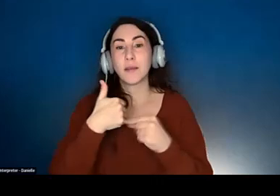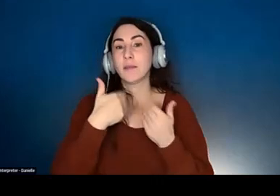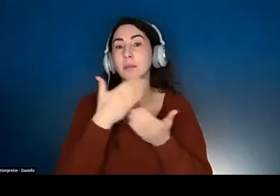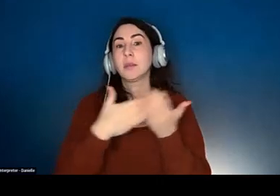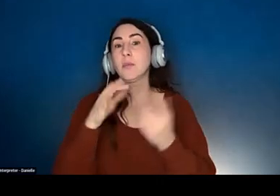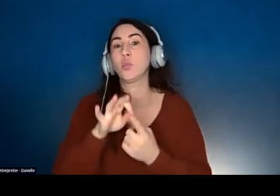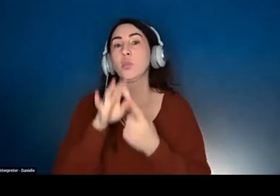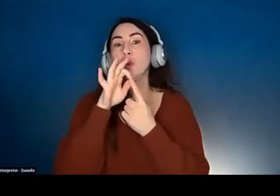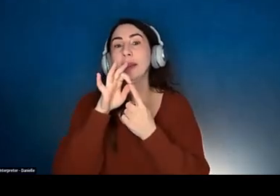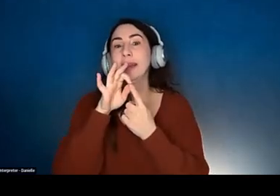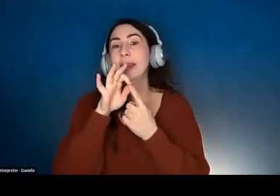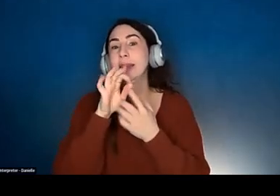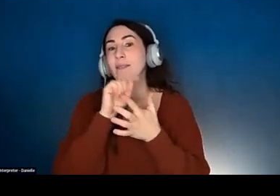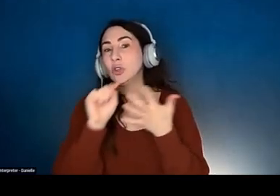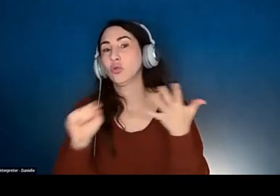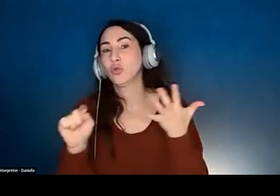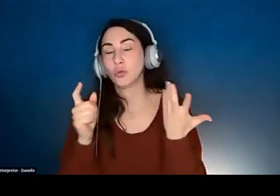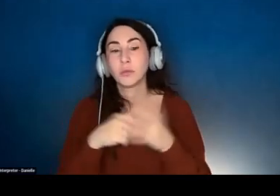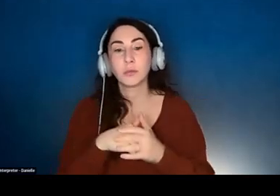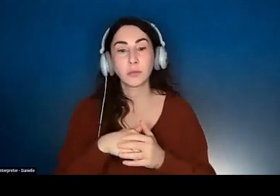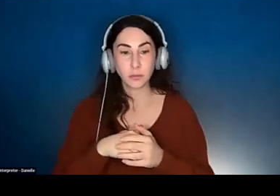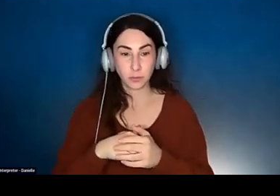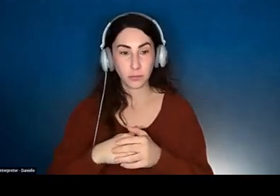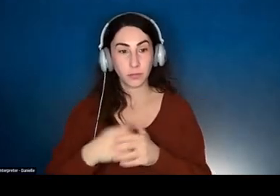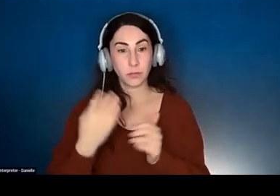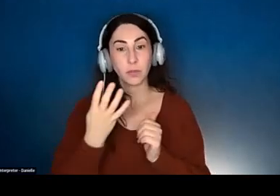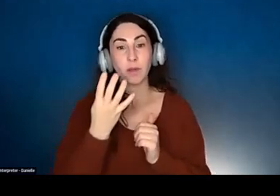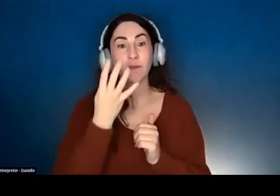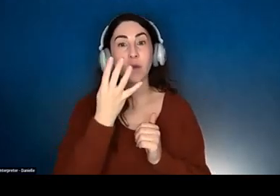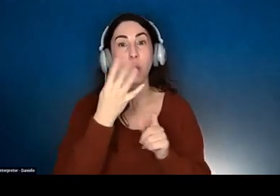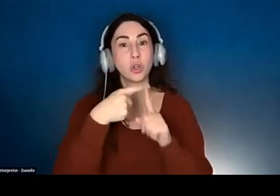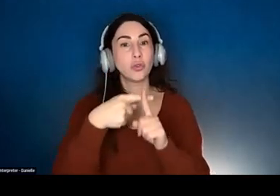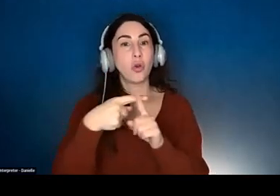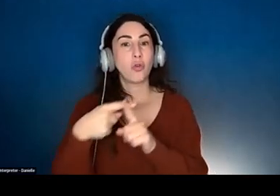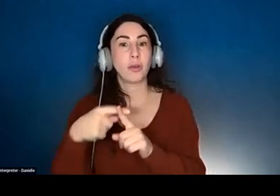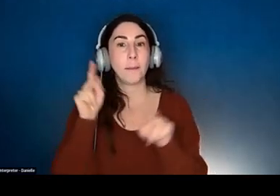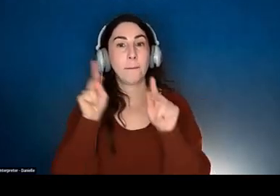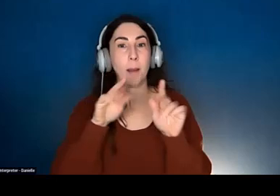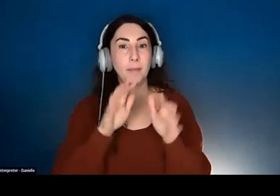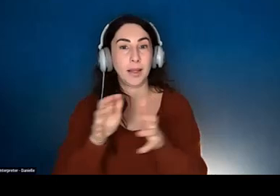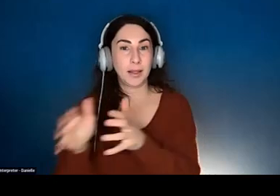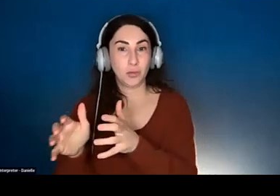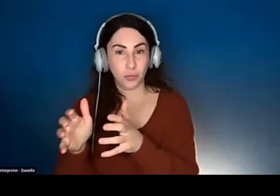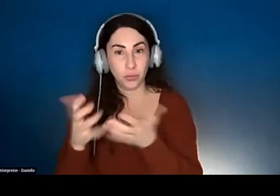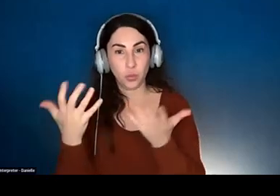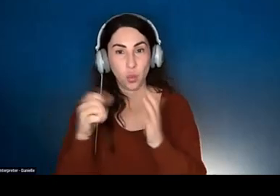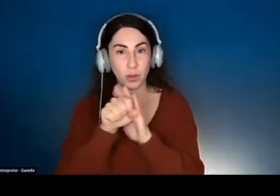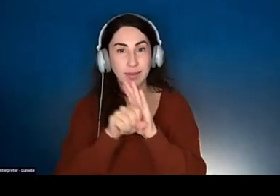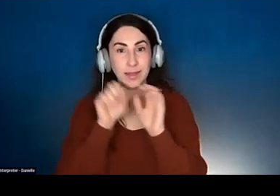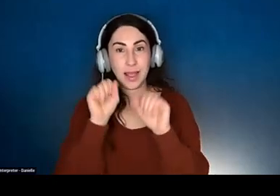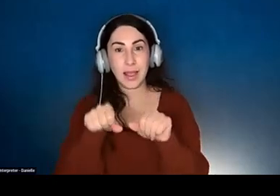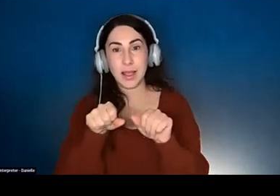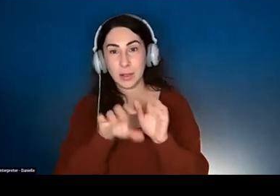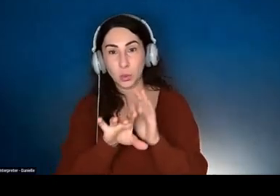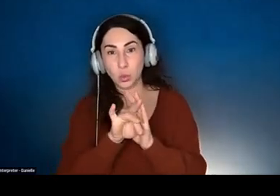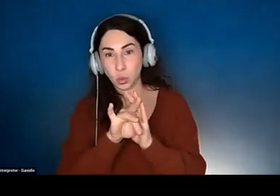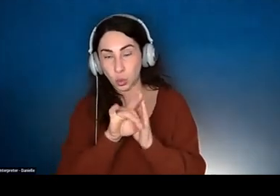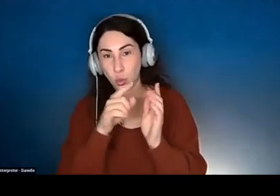There are four target populations that states can choose to focus on in this program. Those are